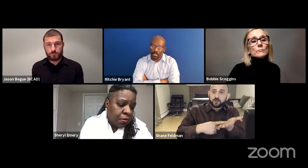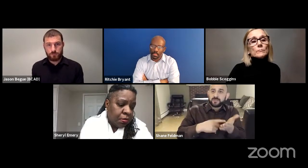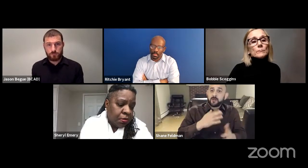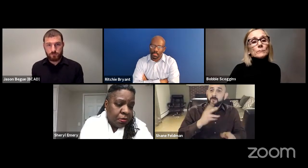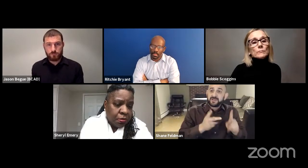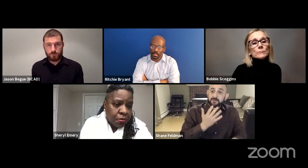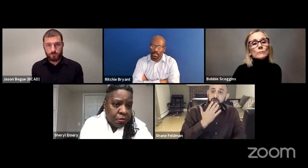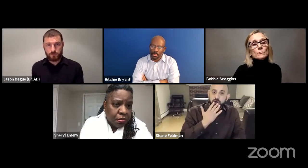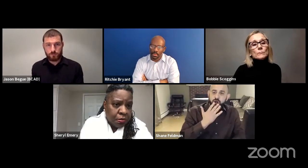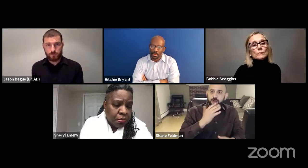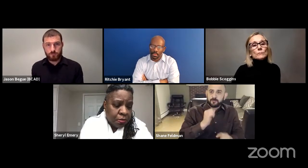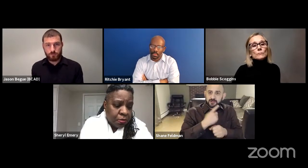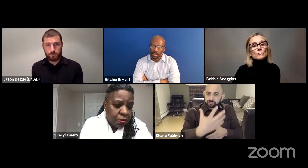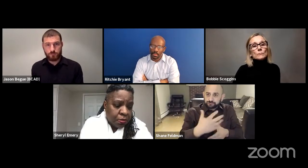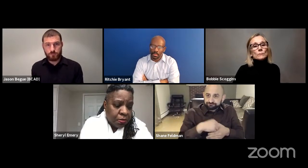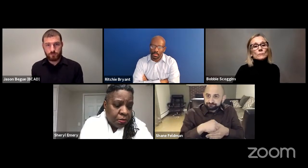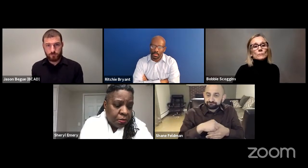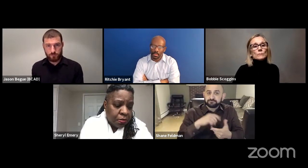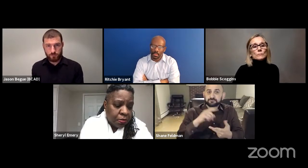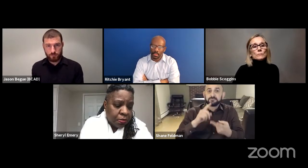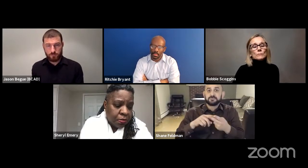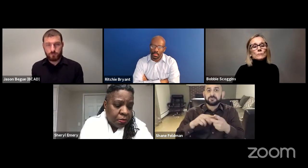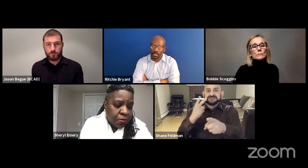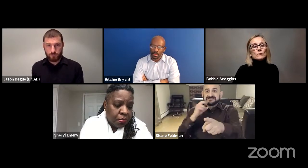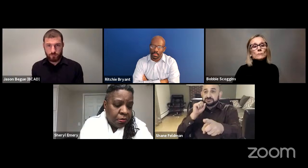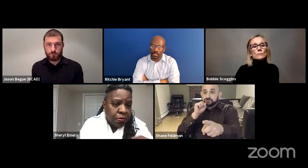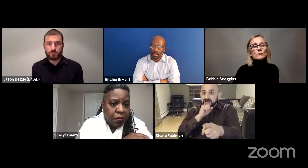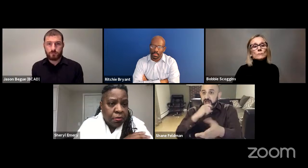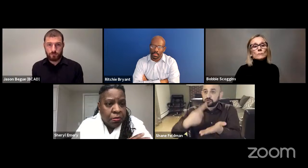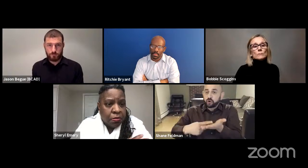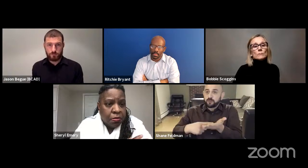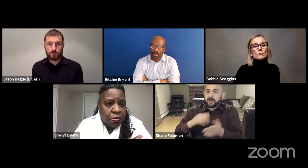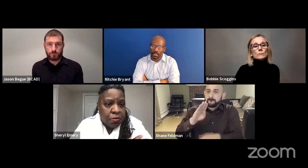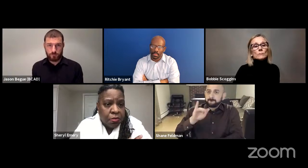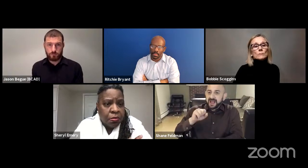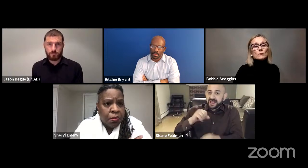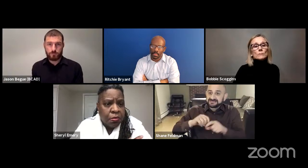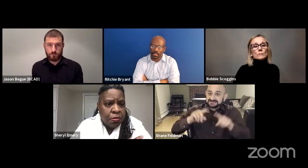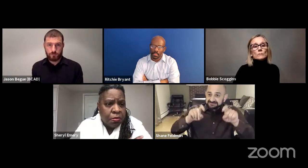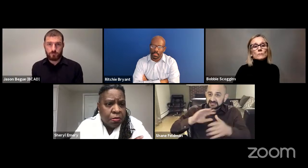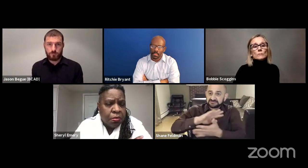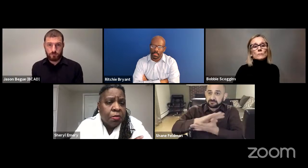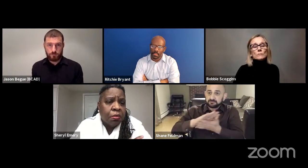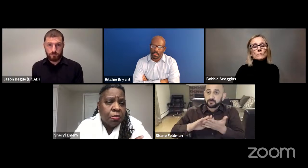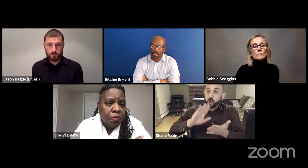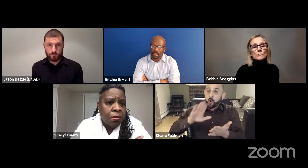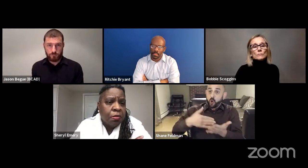For example, as Ritchie Bryant just mentioned and Sheryl just mentioned, we want to make